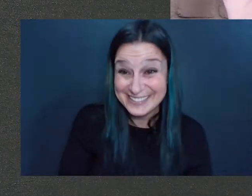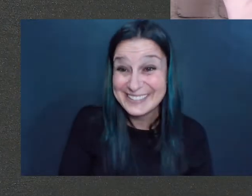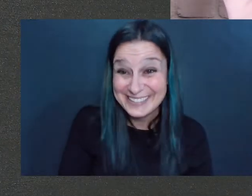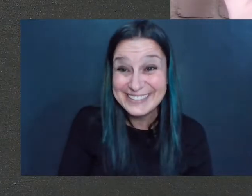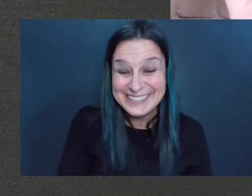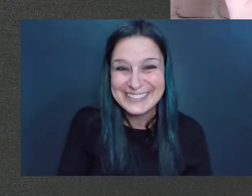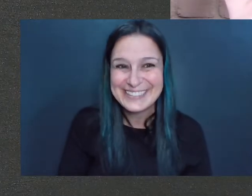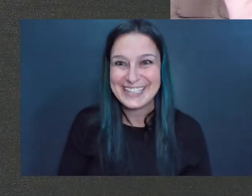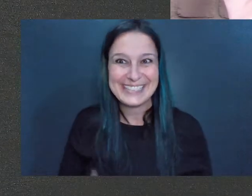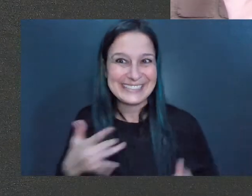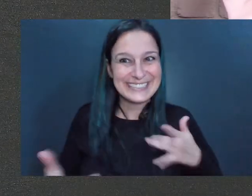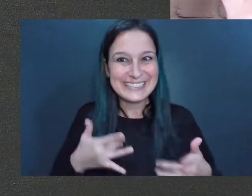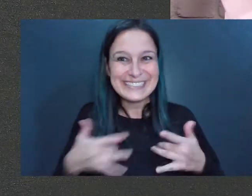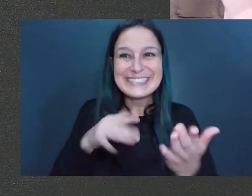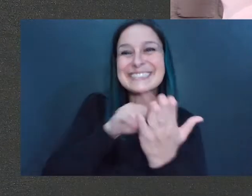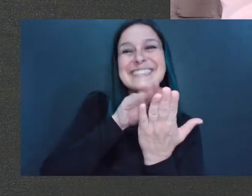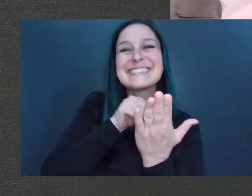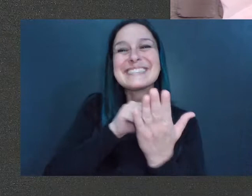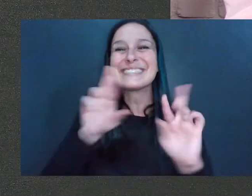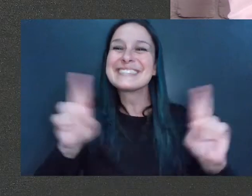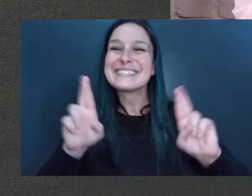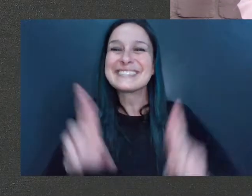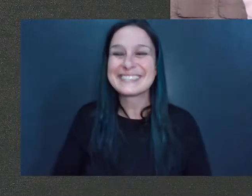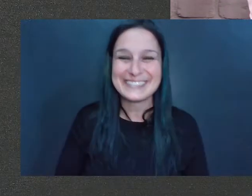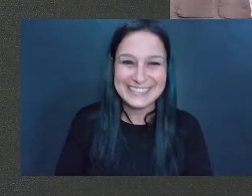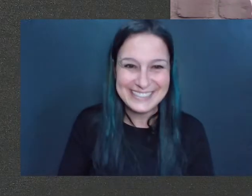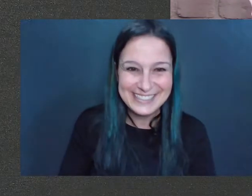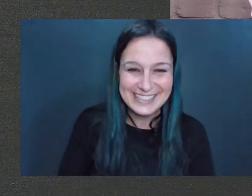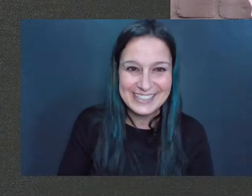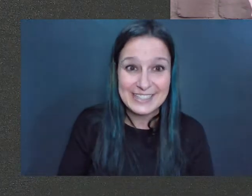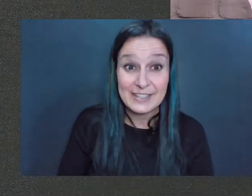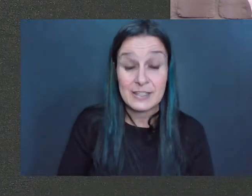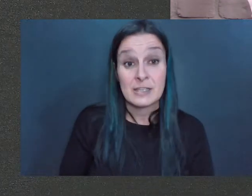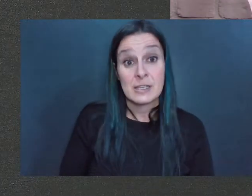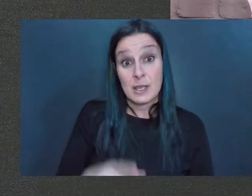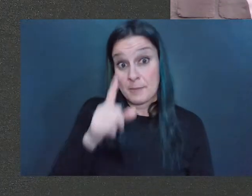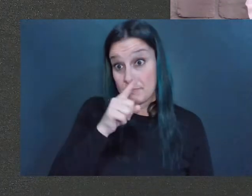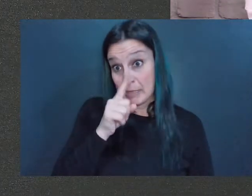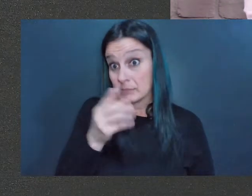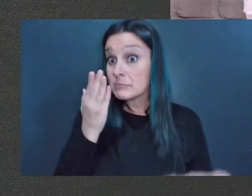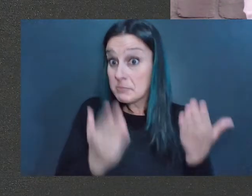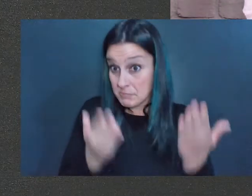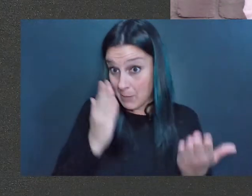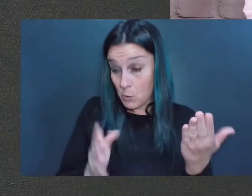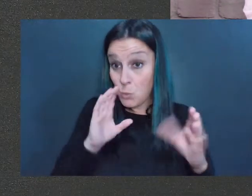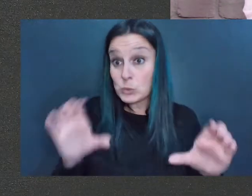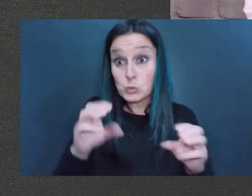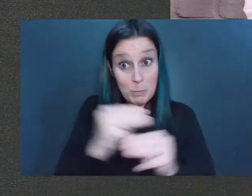He looks excited to learn. He might do a little math looks like he's writing